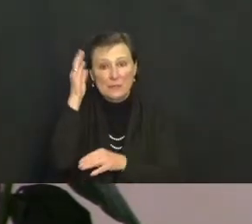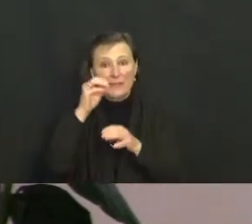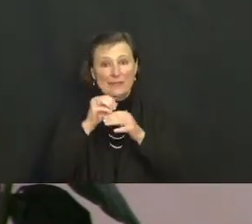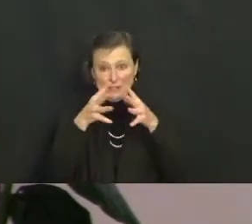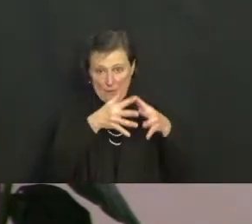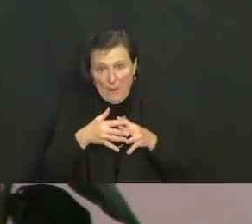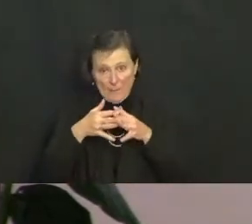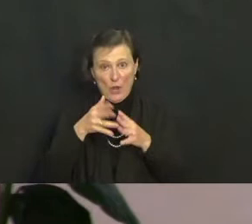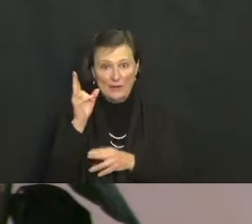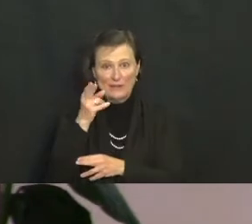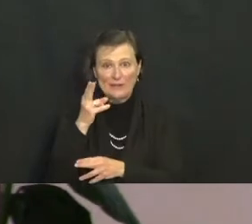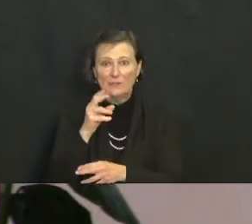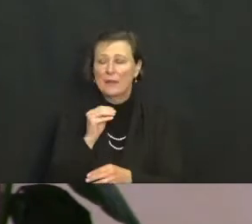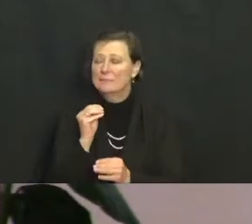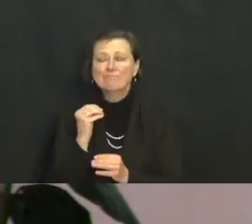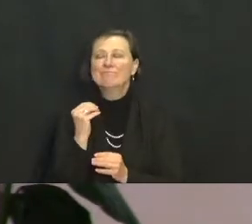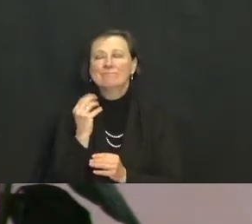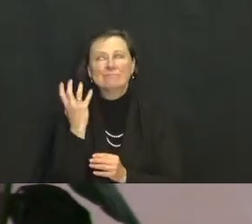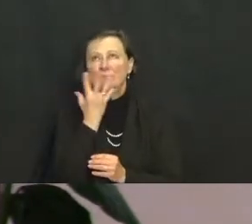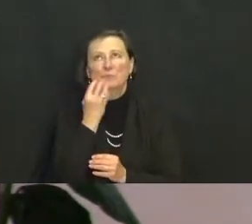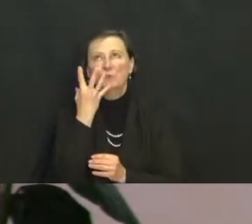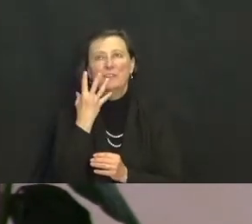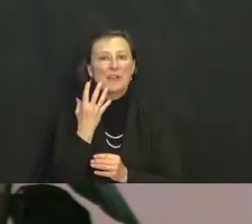And, it is a beautiful speech.